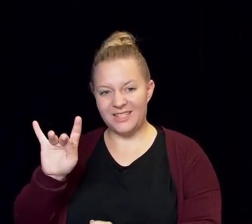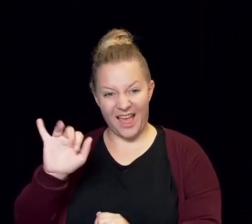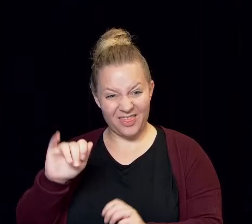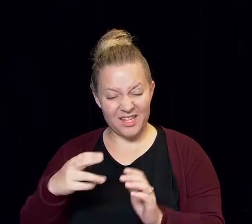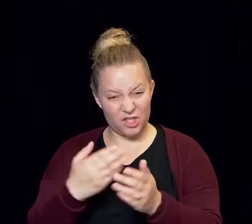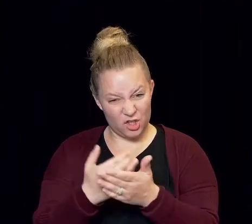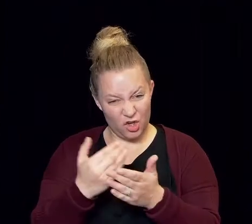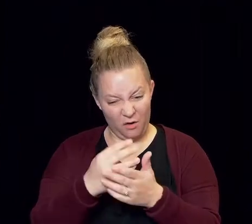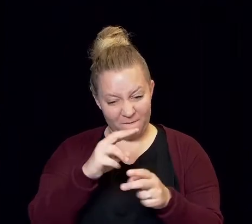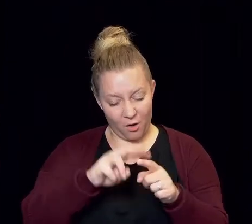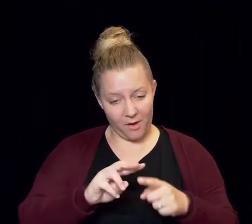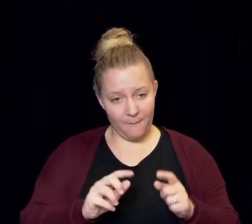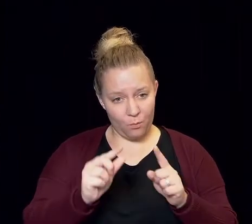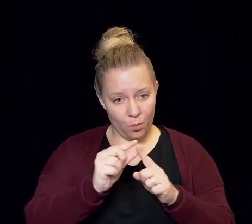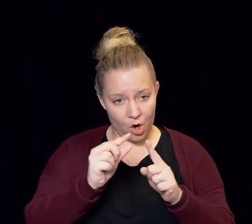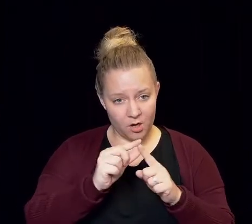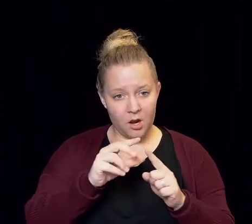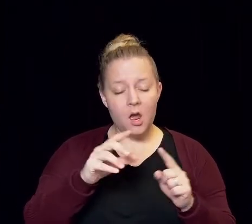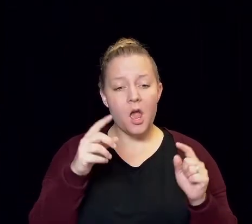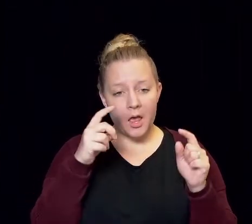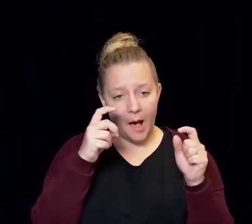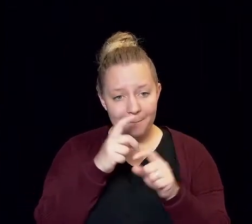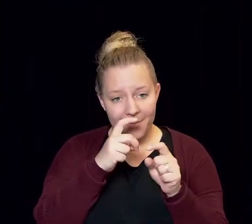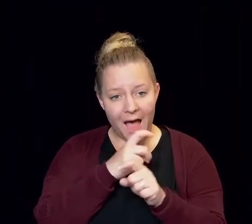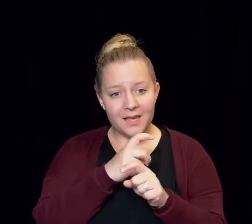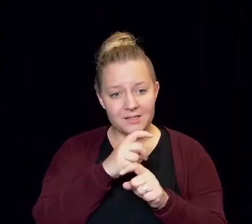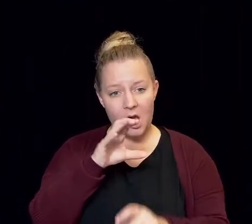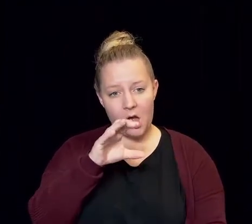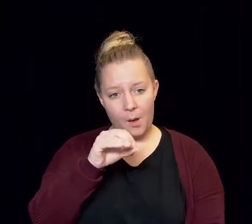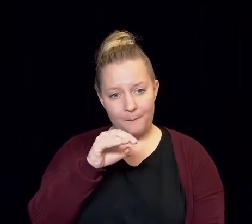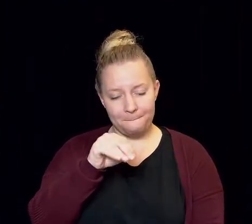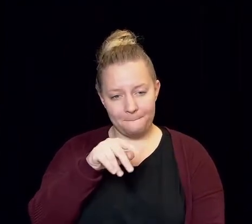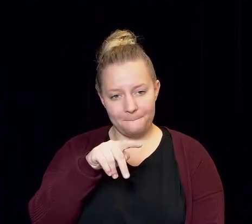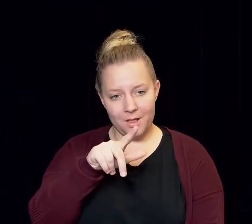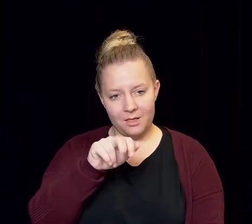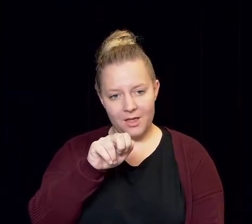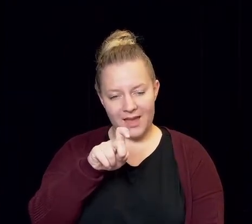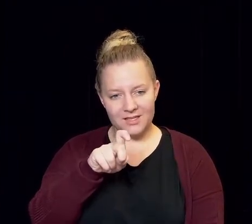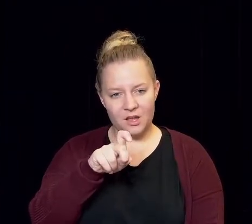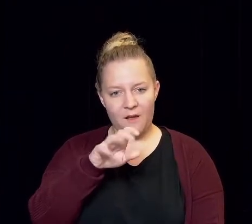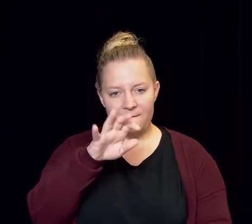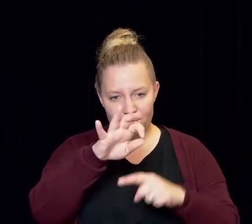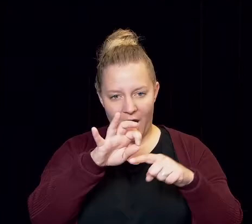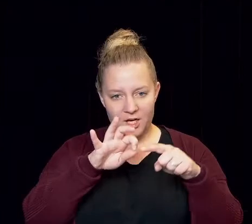and right here it's underlined for you. It means fractions that have a fraction in the numerator